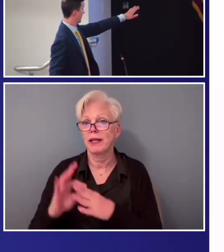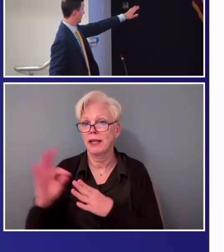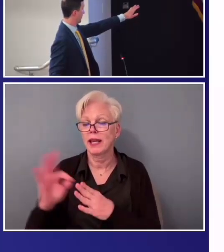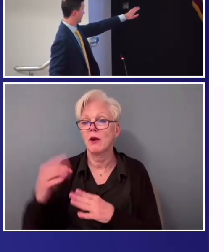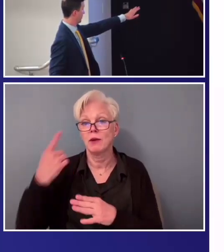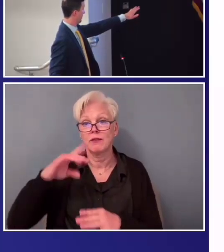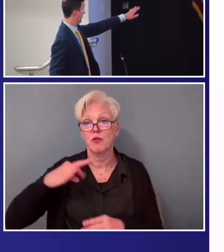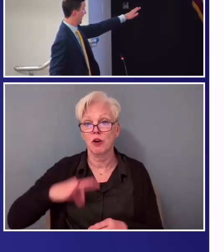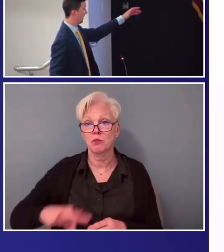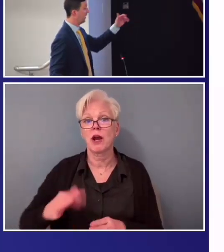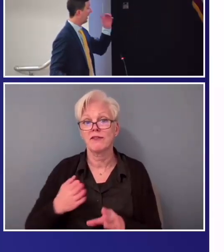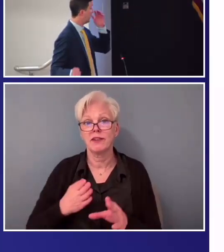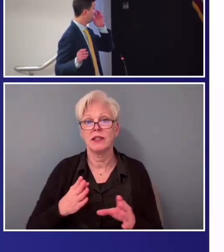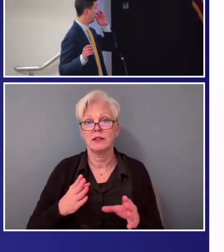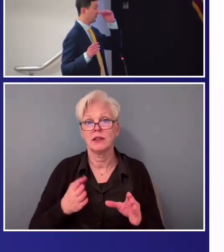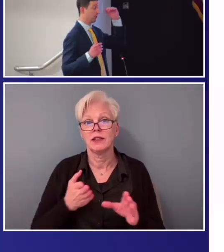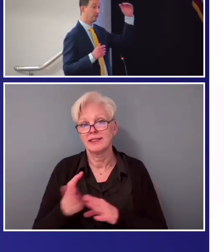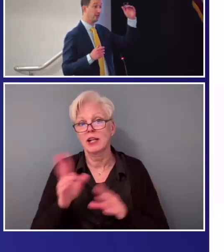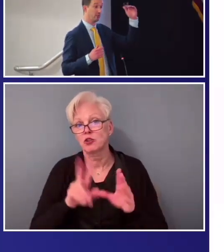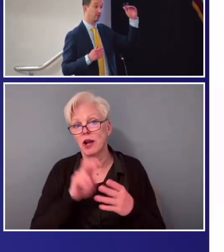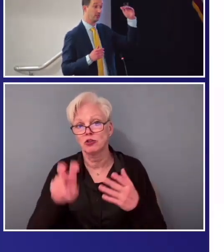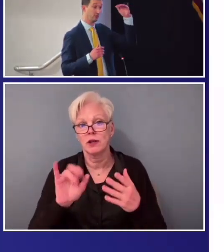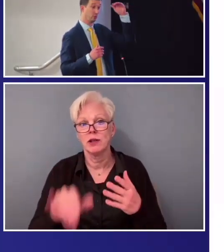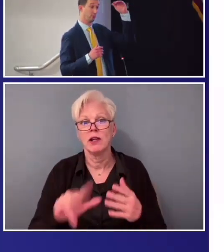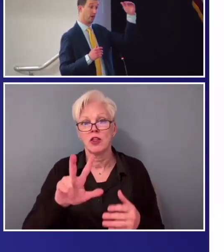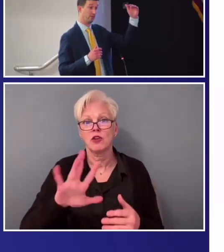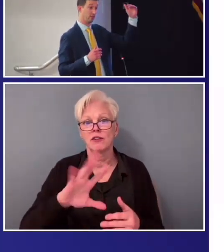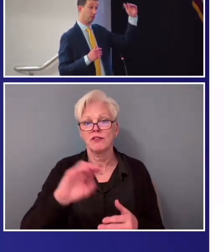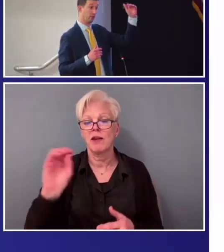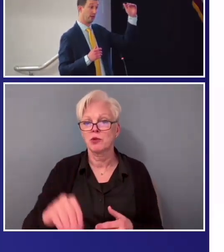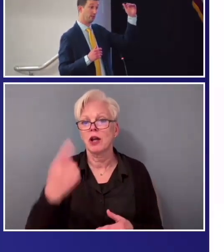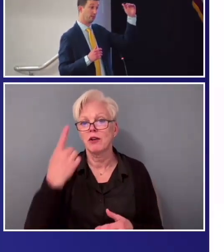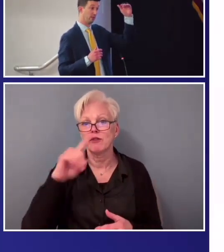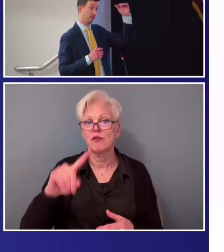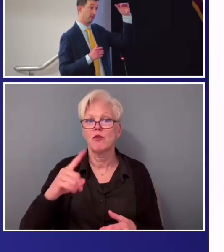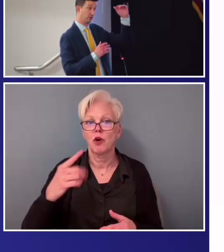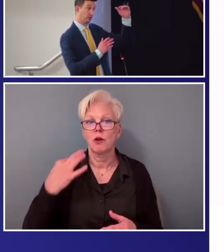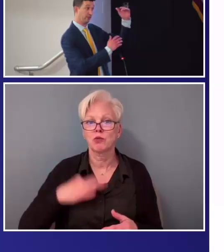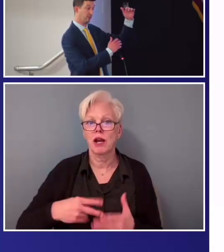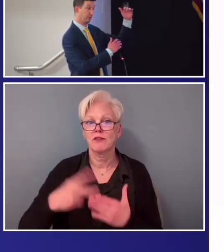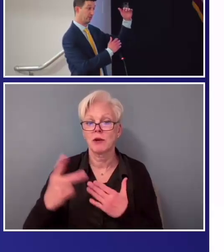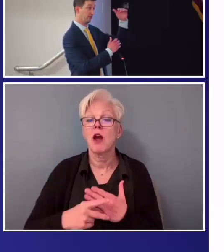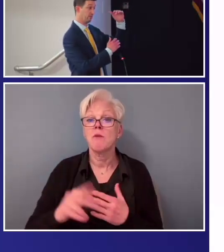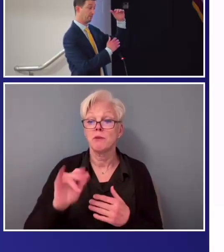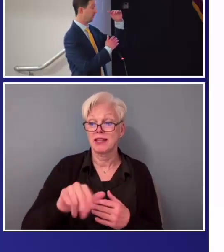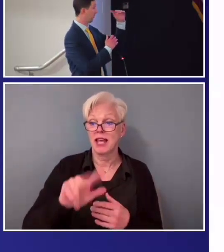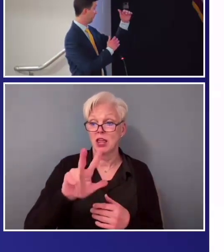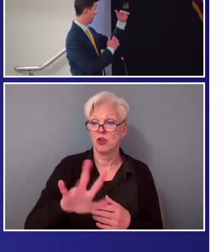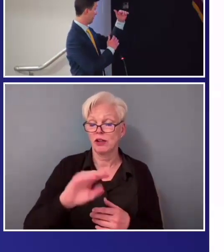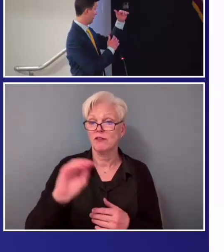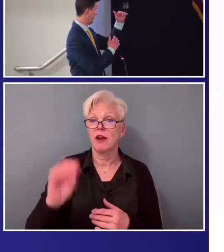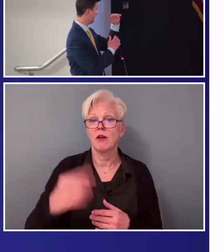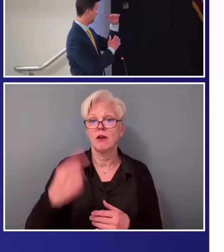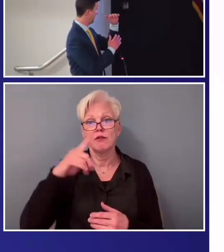sector, I'll just jump to that. It was about 35% of for-profit programs, but those 35% of for-profit programs